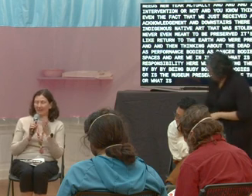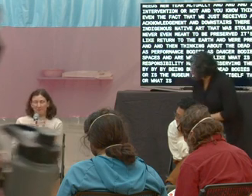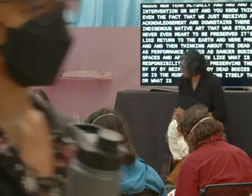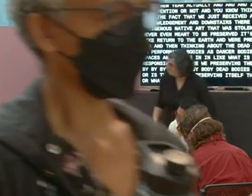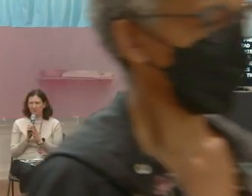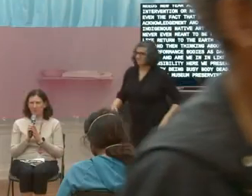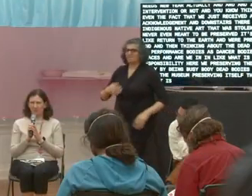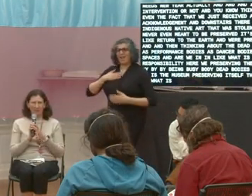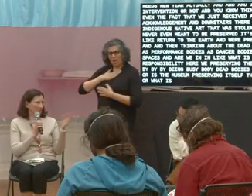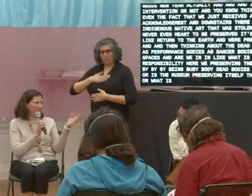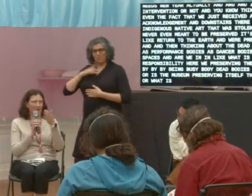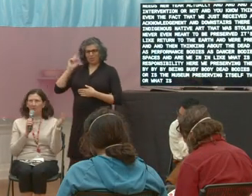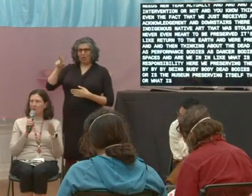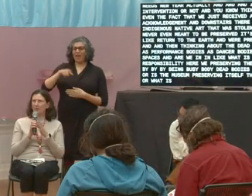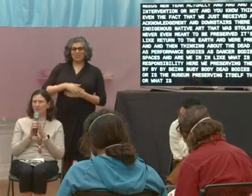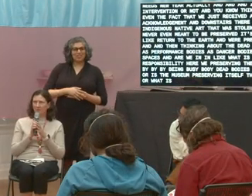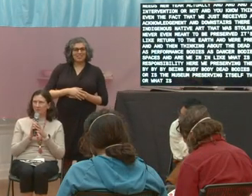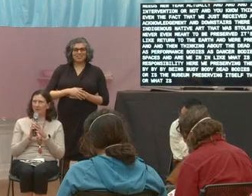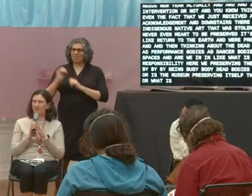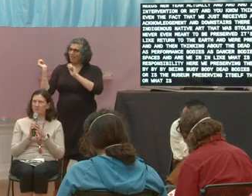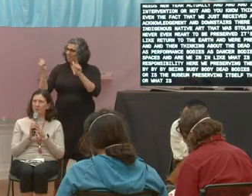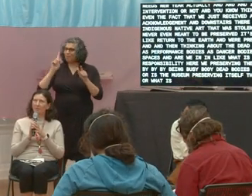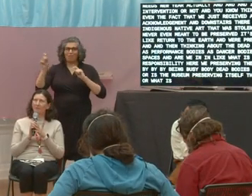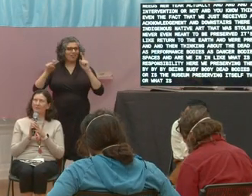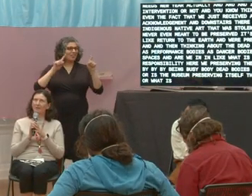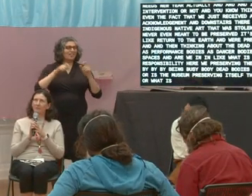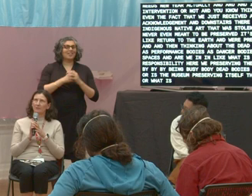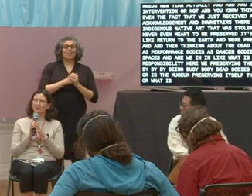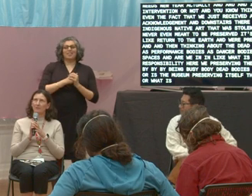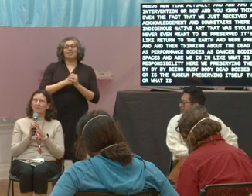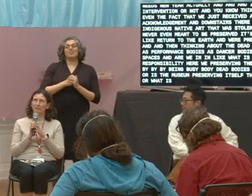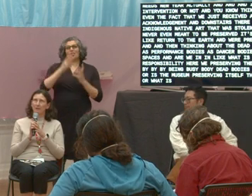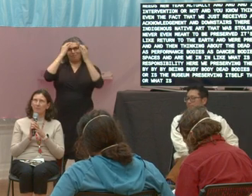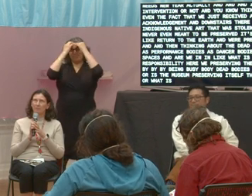Sara Krajewski: Yeah, I really appreciate your questions, all of the questions, because one of the things I was thinking about